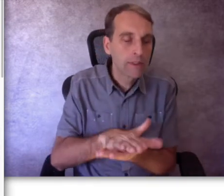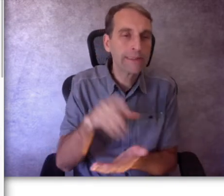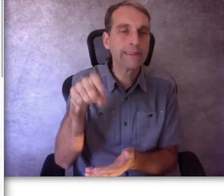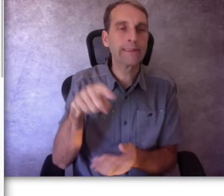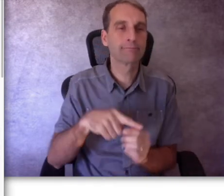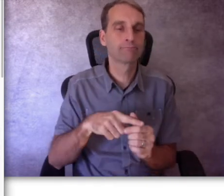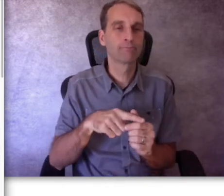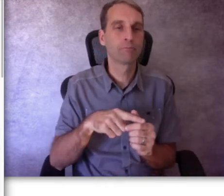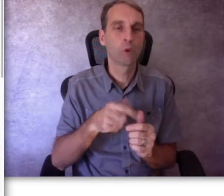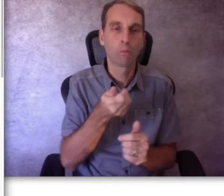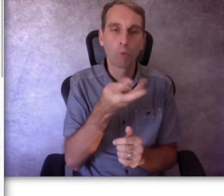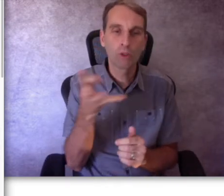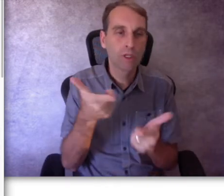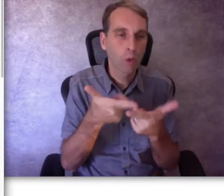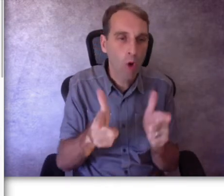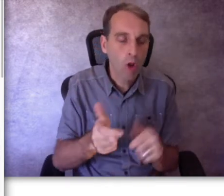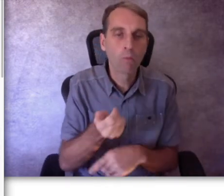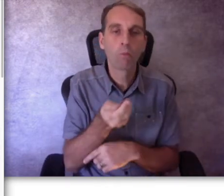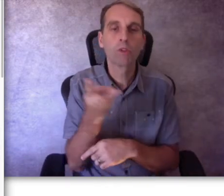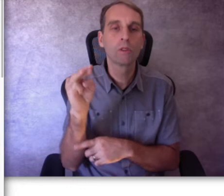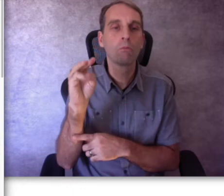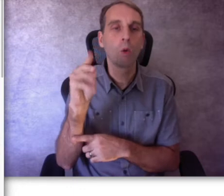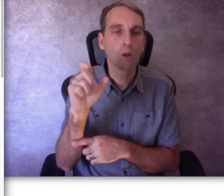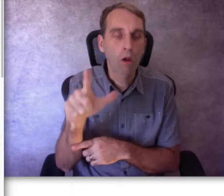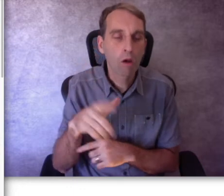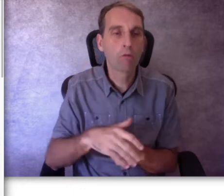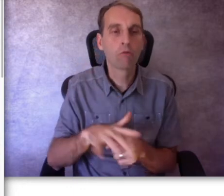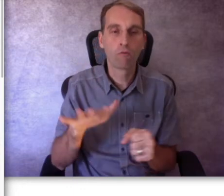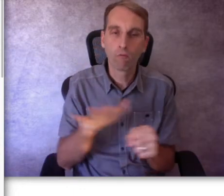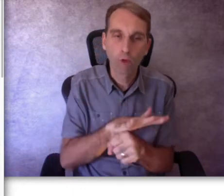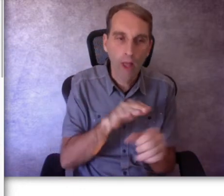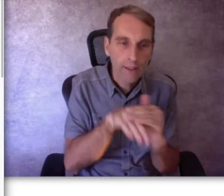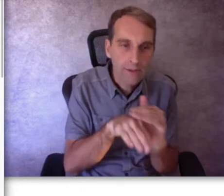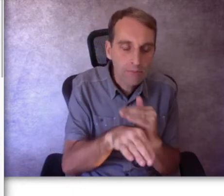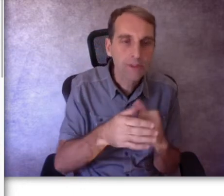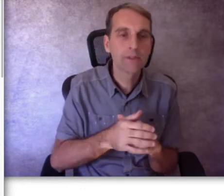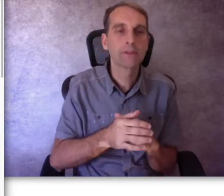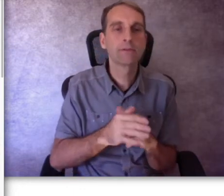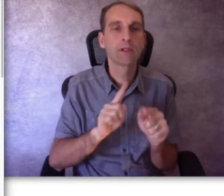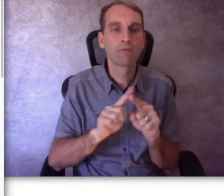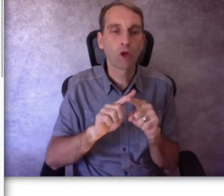and meets academic and multilingual and multimodal needs with full accessibility.